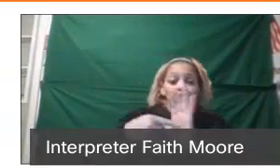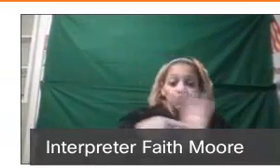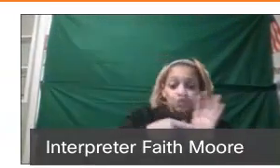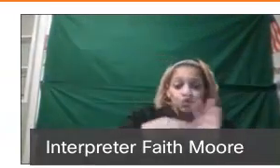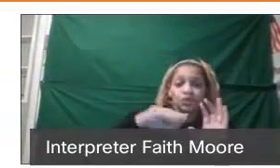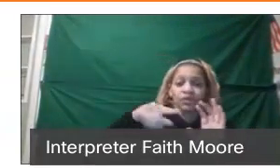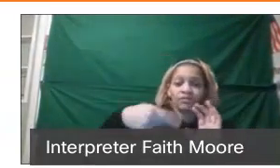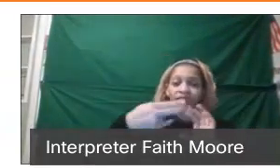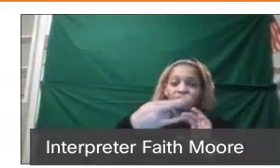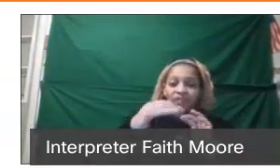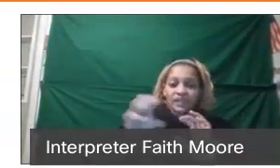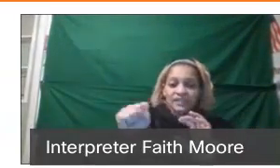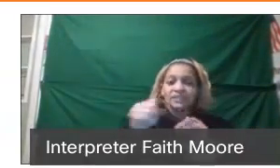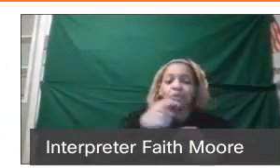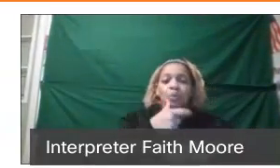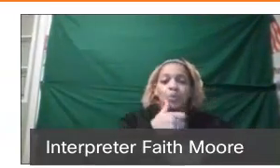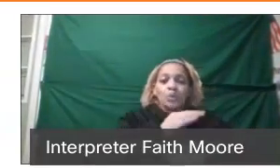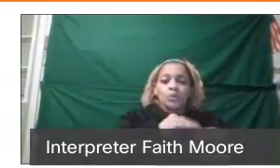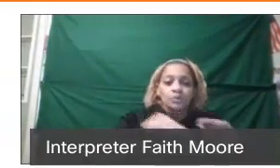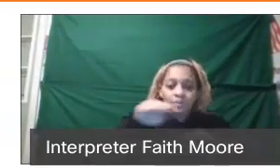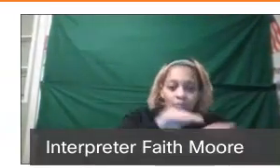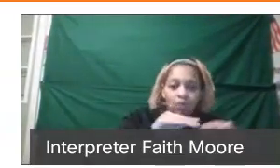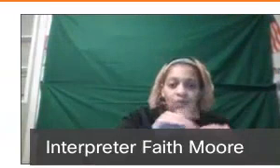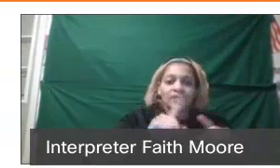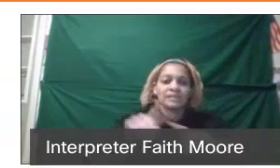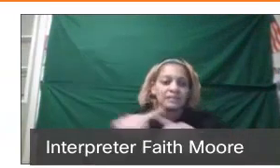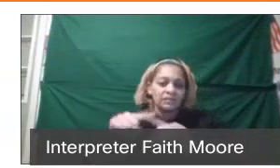You know, who's moving during which phase that kind of we're going to.